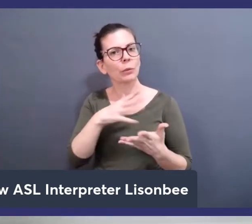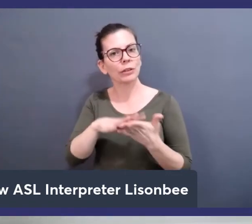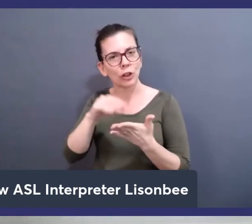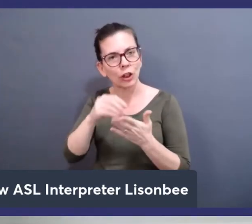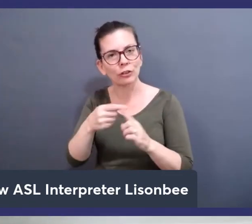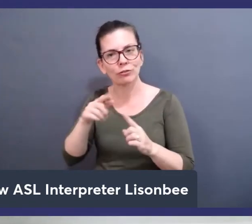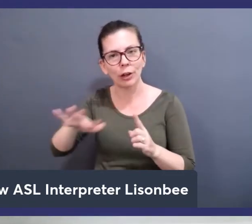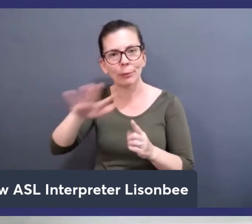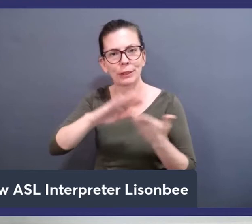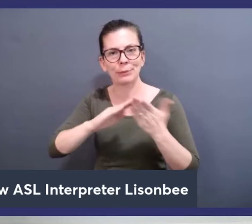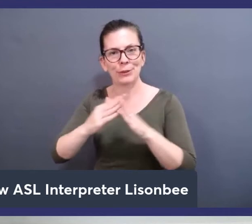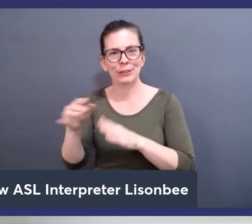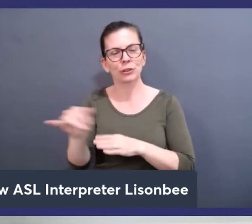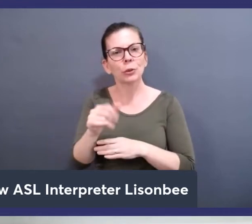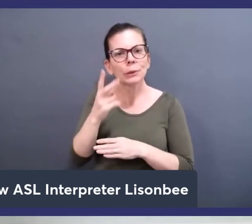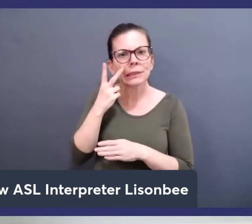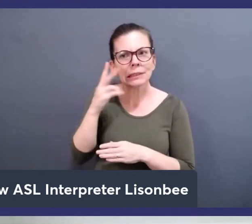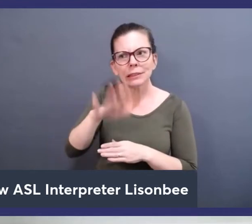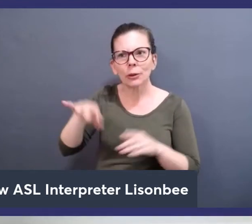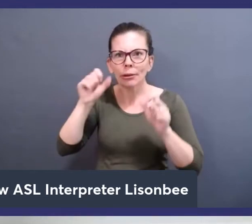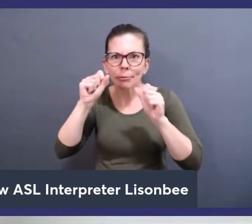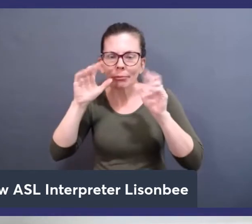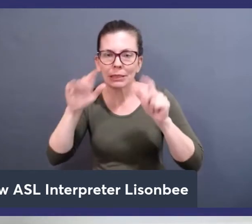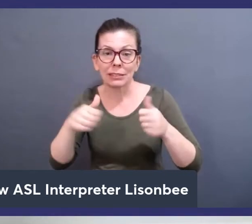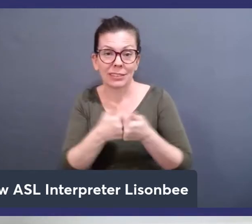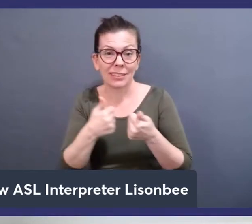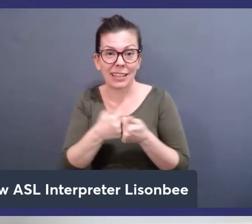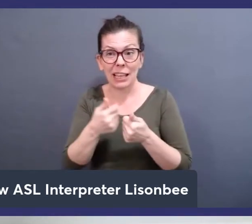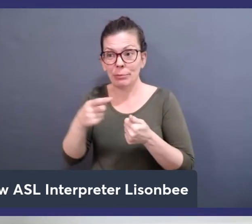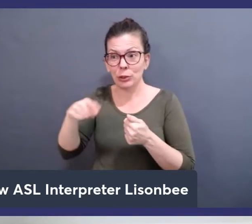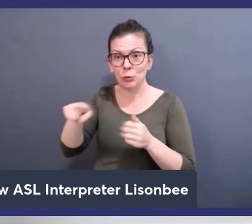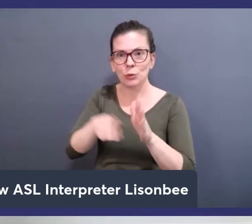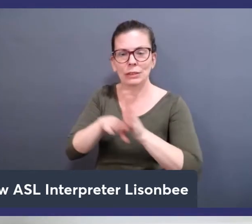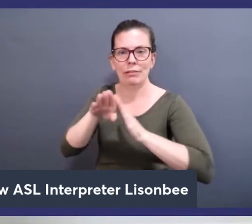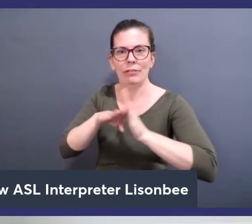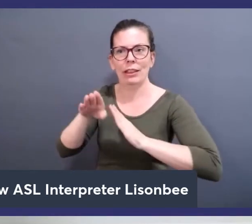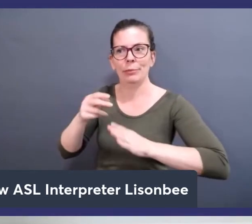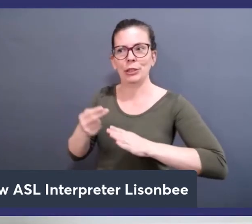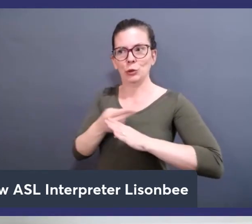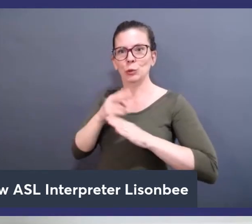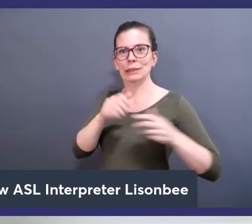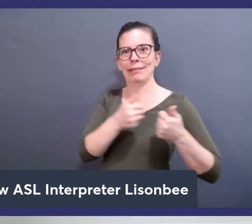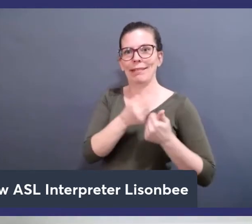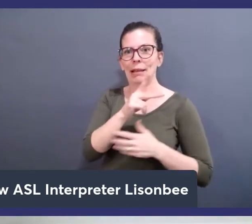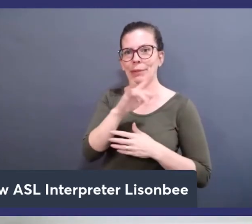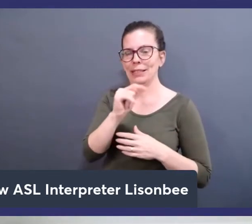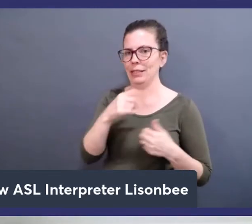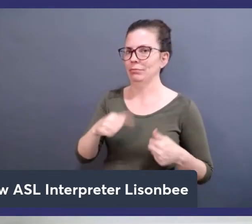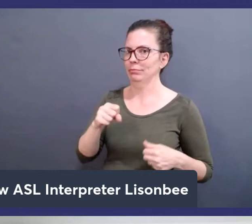and kind of like, see what amazing games get developed using GameKit. Yeah, yeah, absolutely.